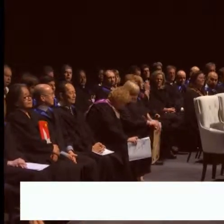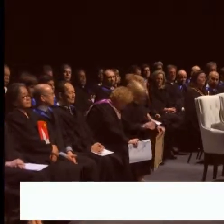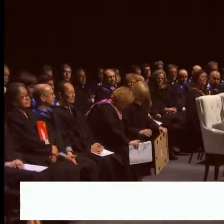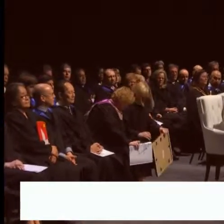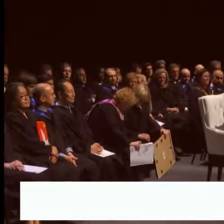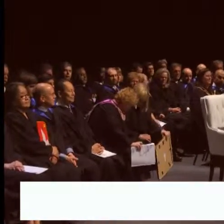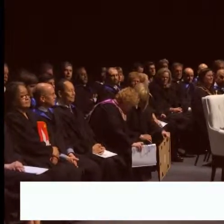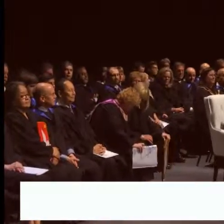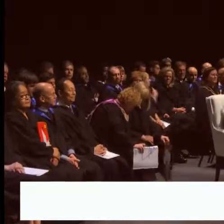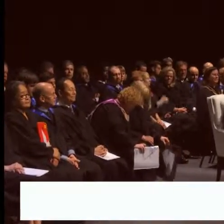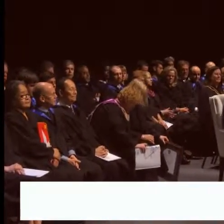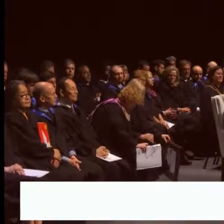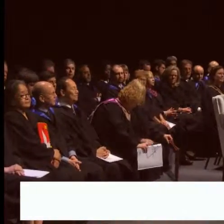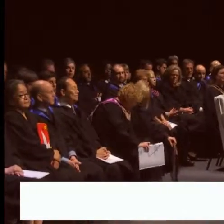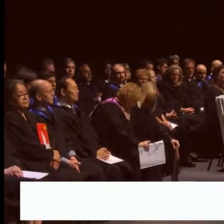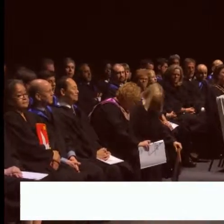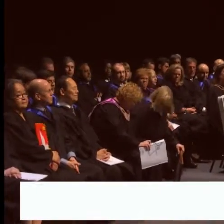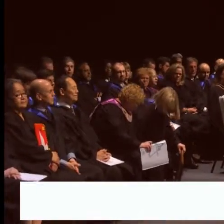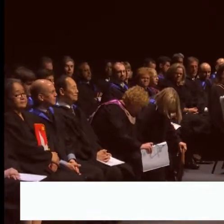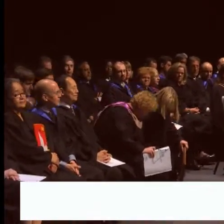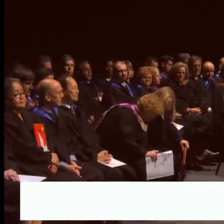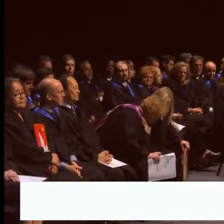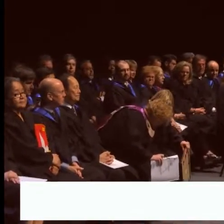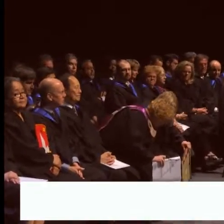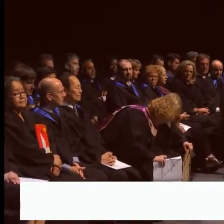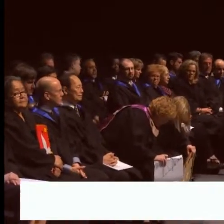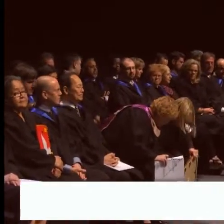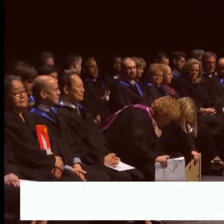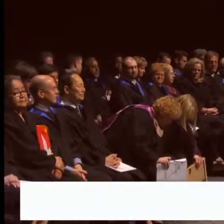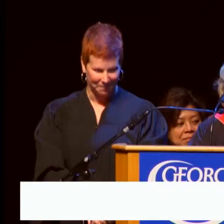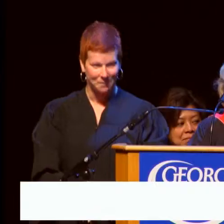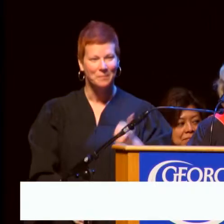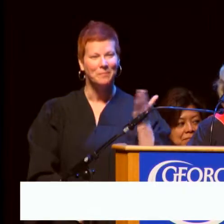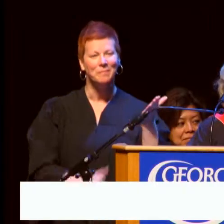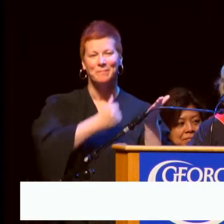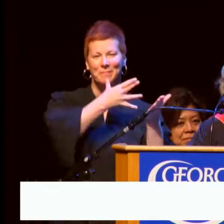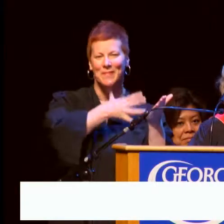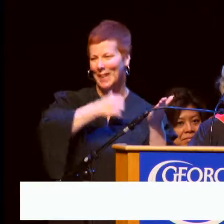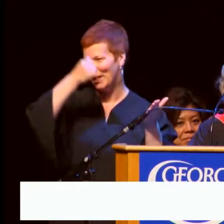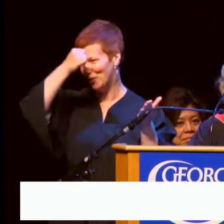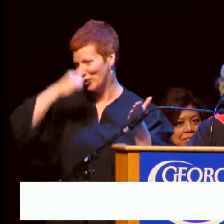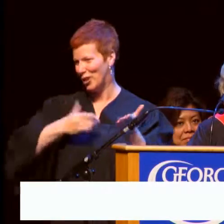LADIES AND GENTLEMEN, WE HAVE NOW COME TO THE PART